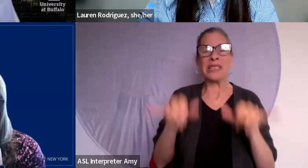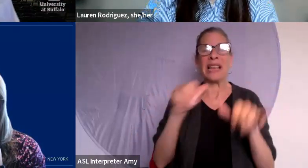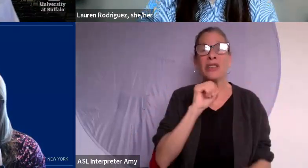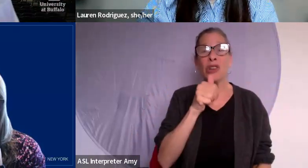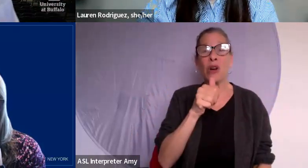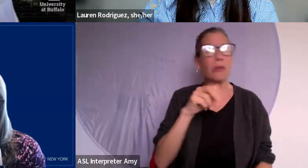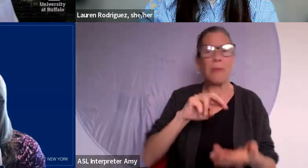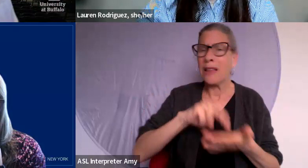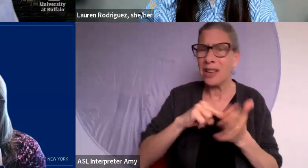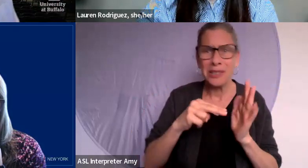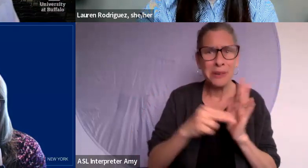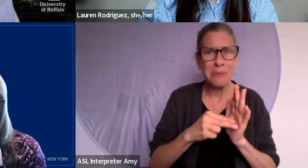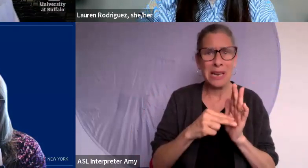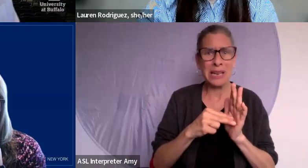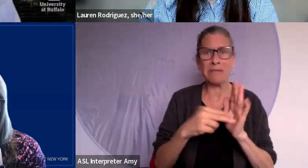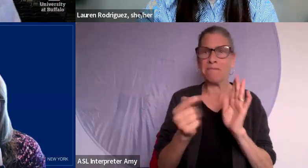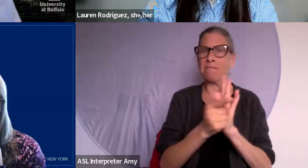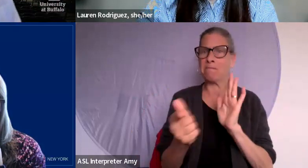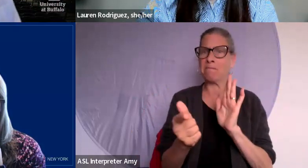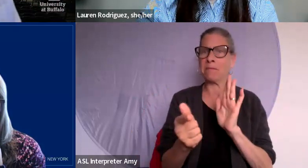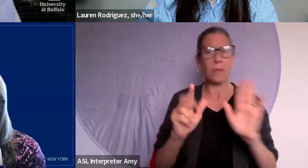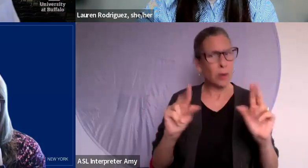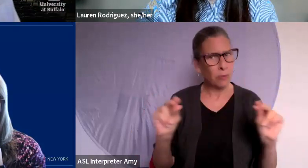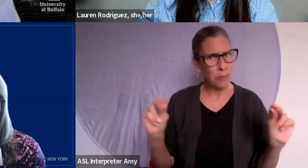mean that we're not going to allow them to get used. But we